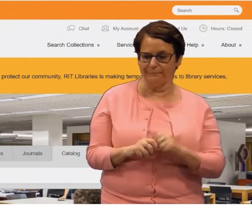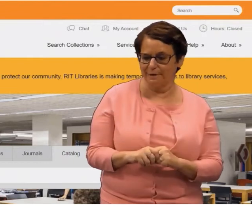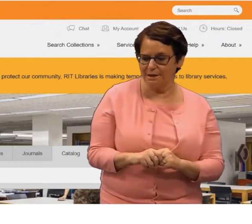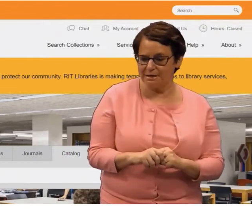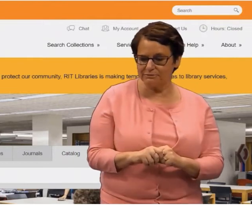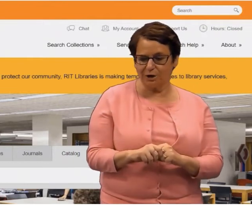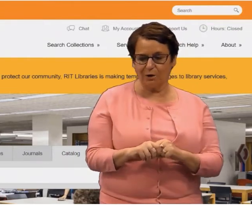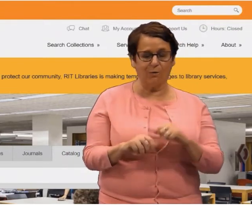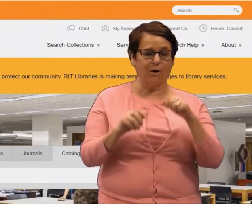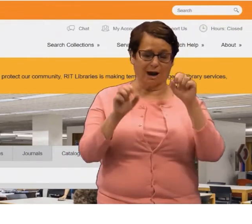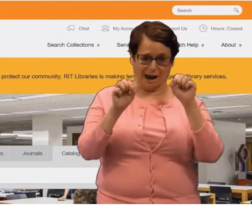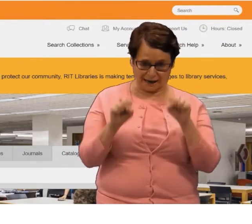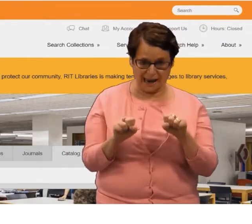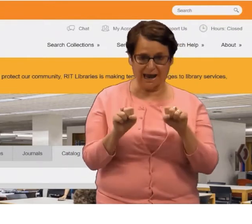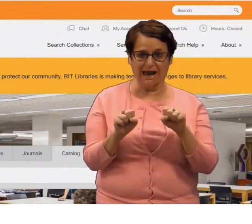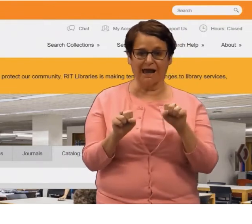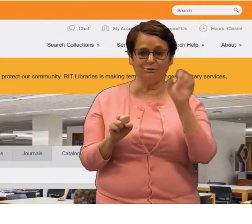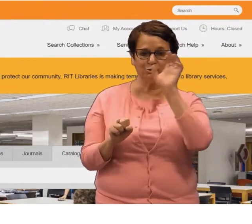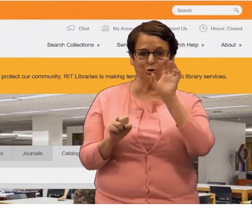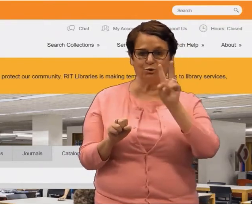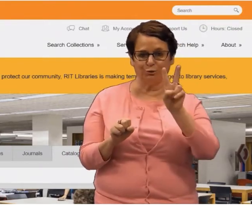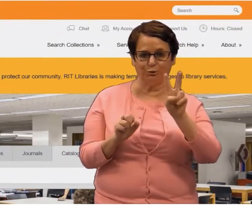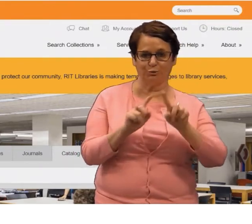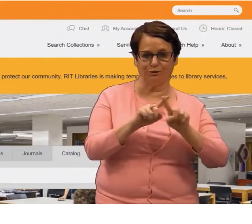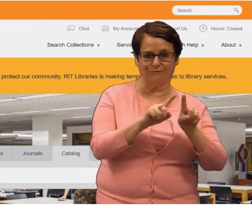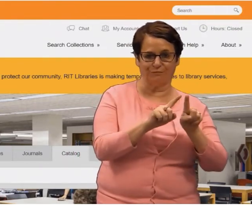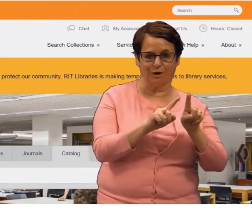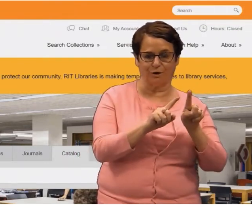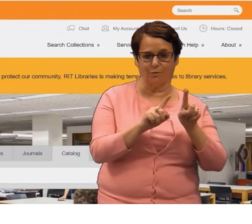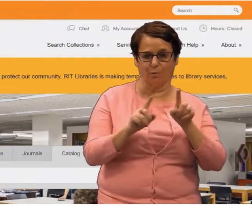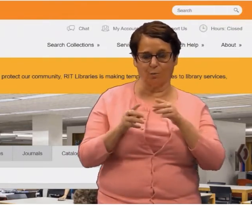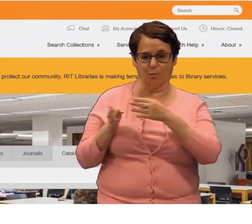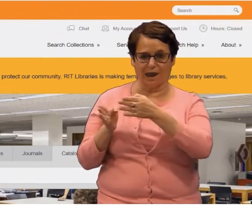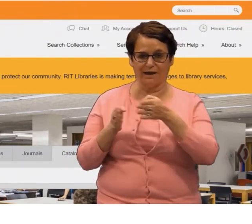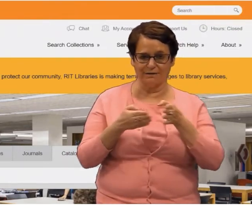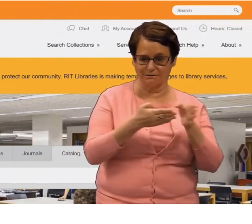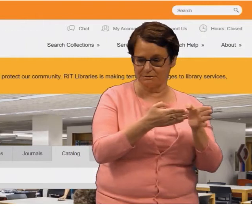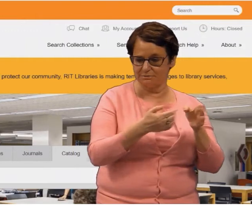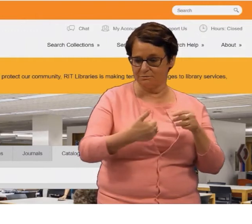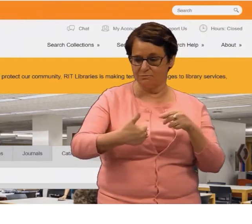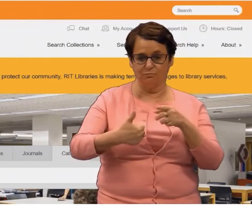It's important to click on the tab. I can search two different ways.